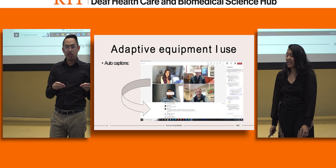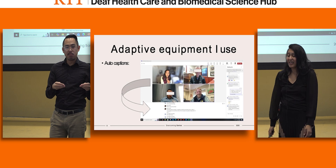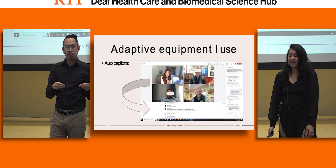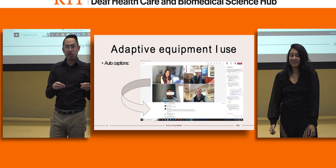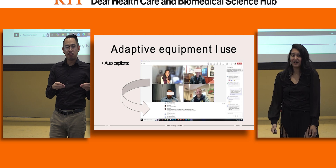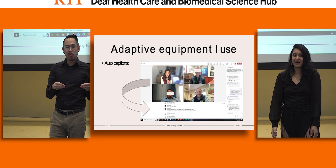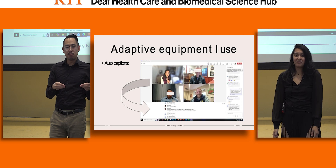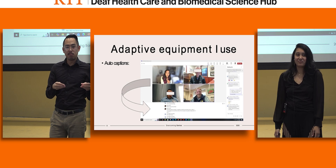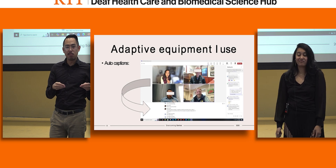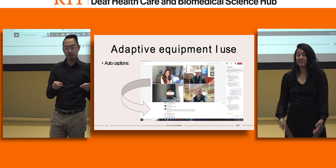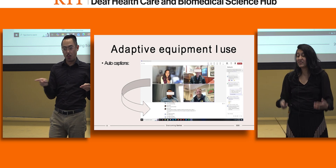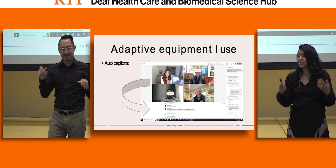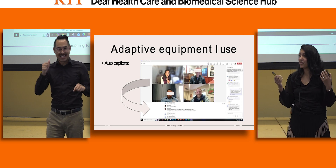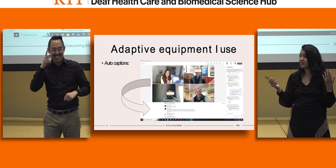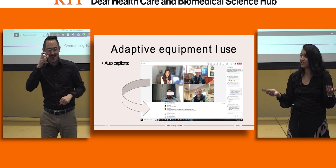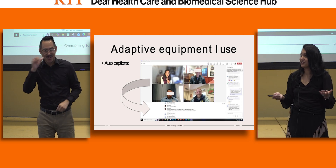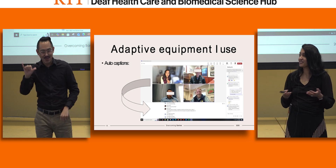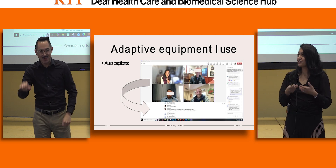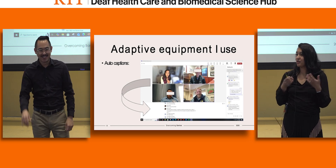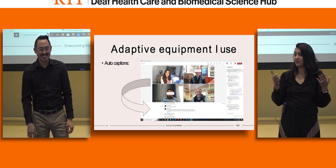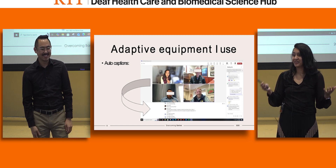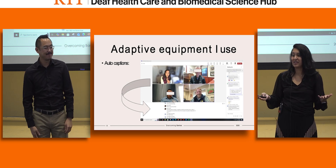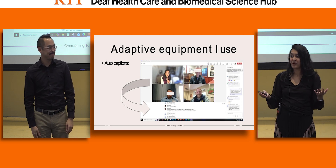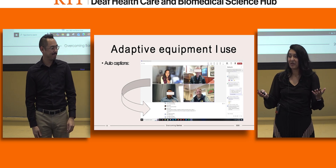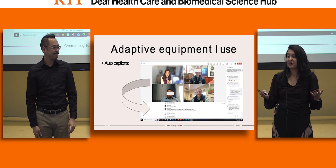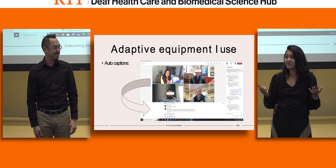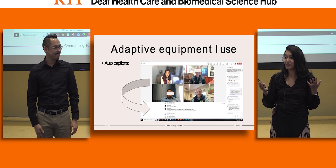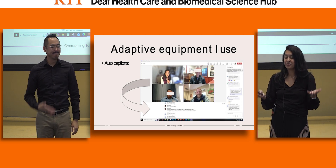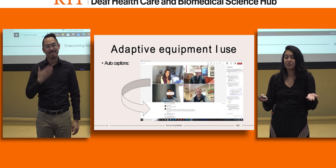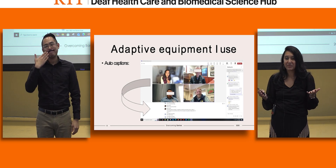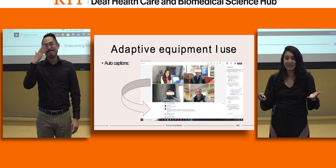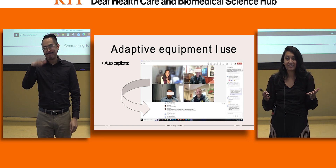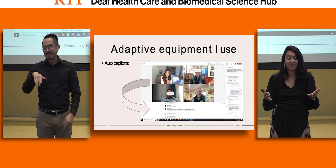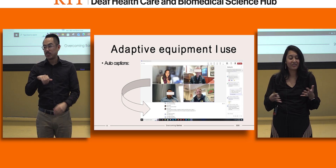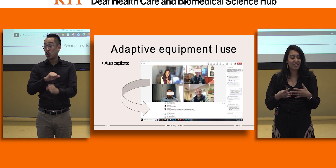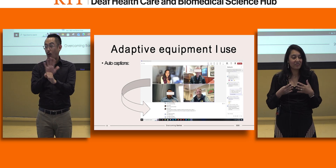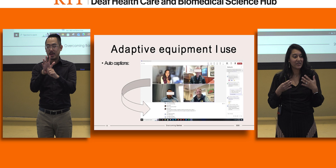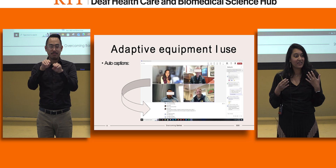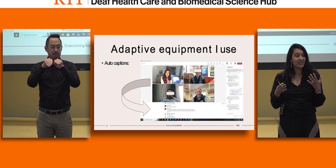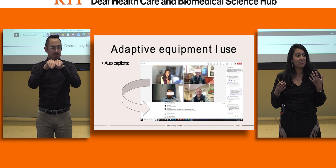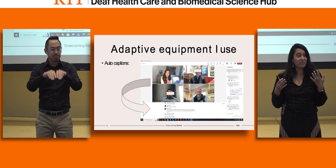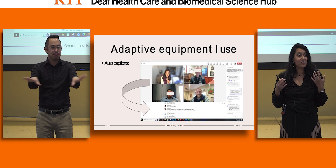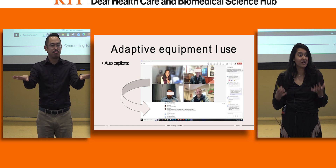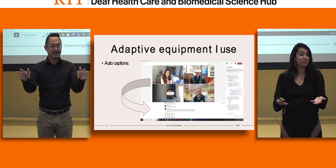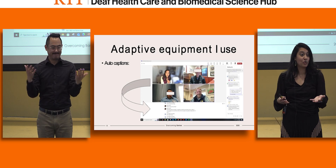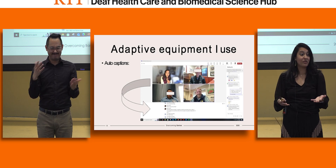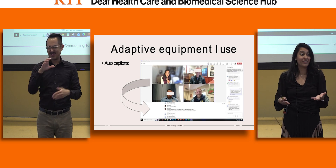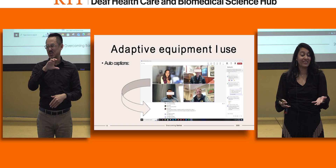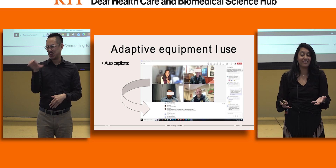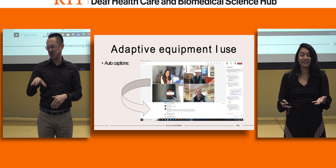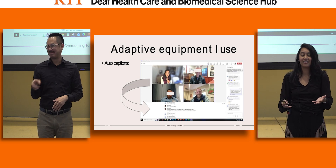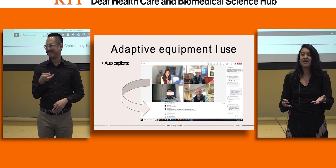And, you know, ever since COVID came around, virtual meetings became much more of a thing.